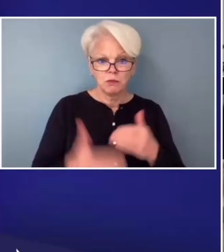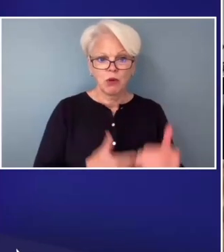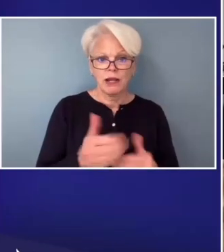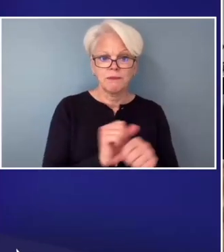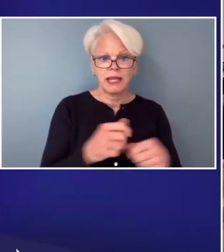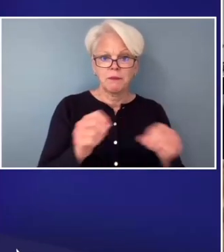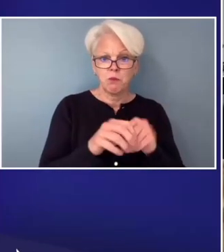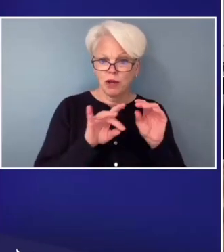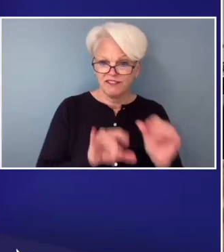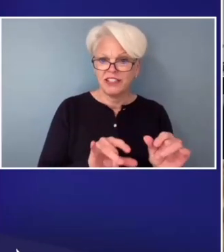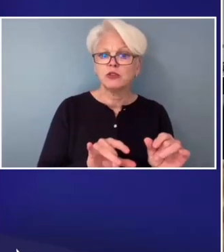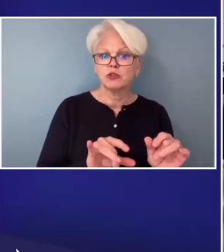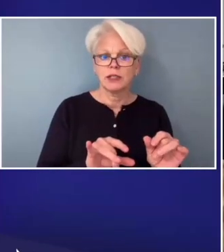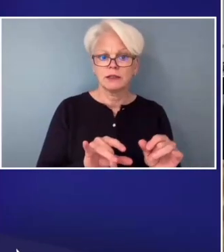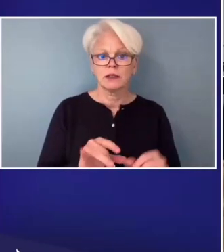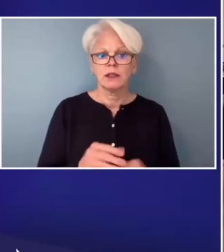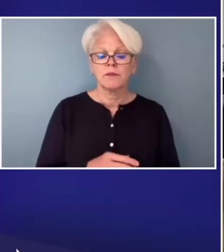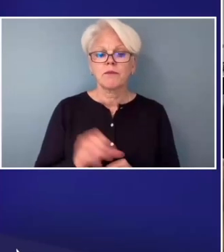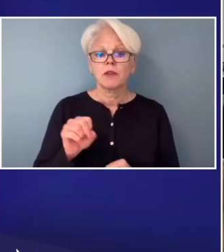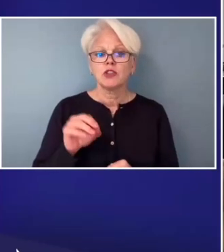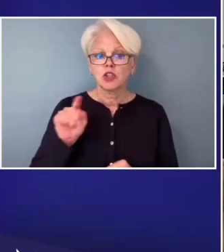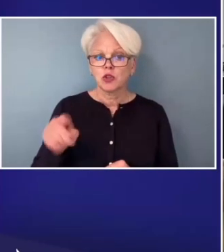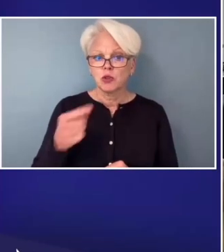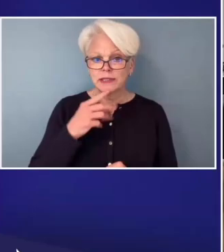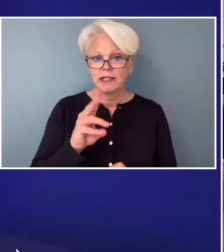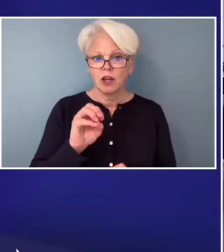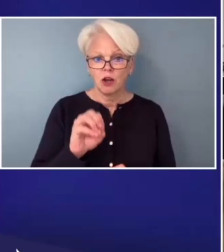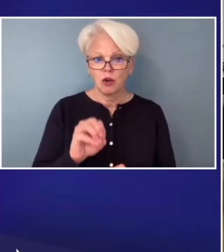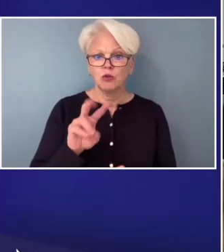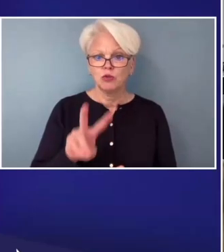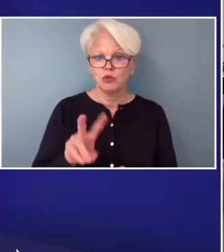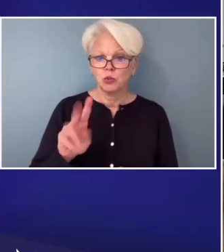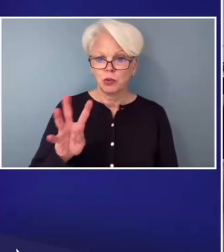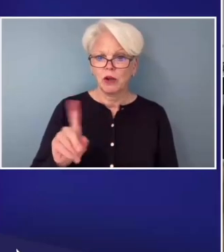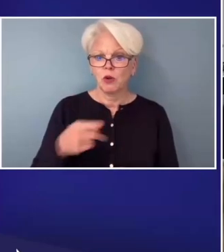And so you said that 60224 only applies to institutional creditors.